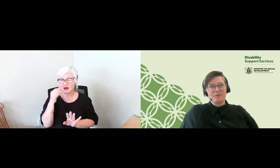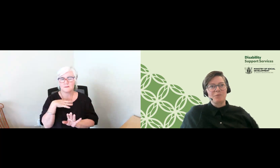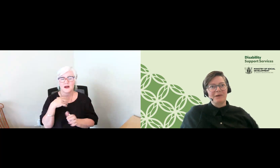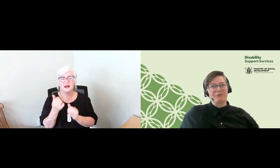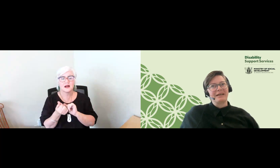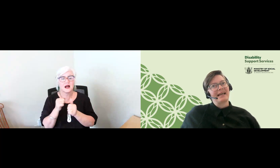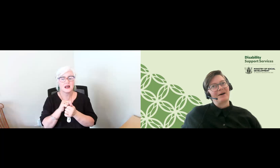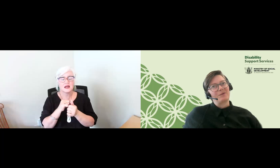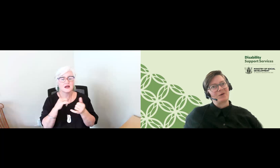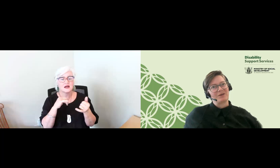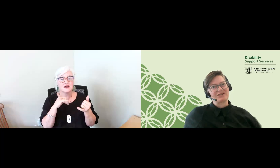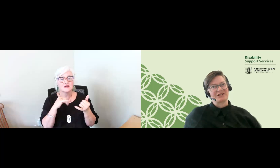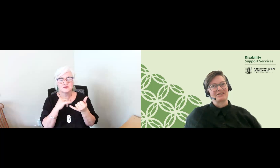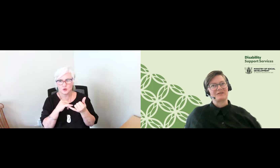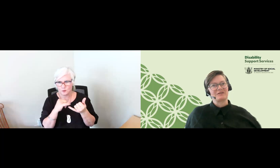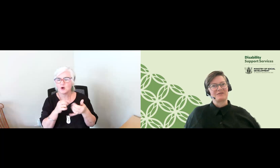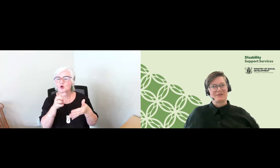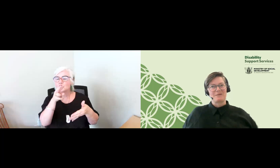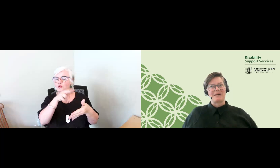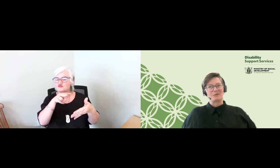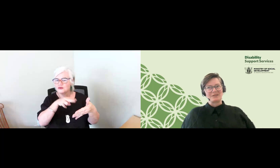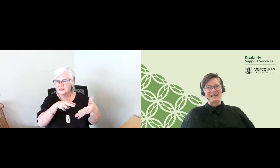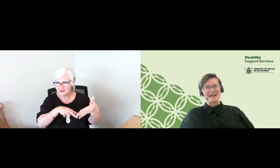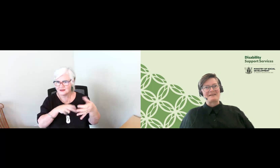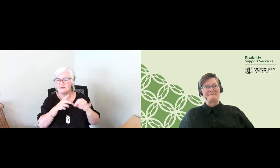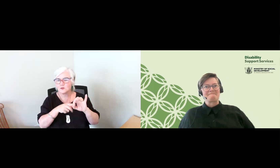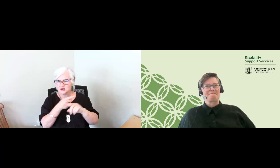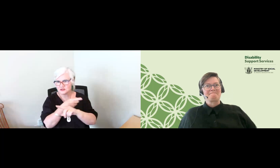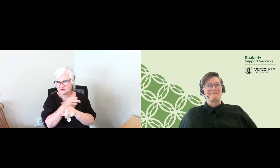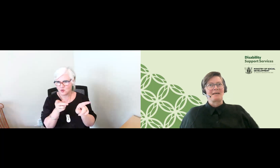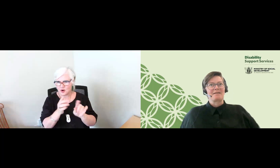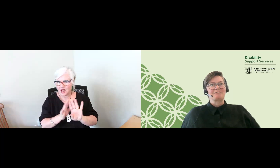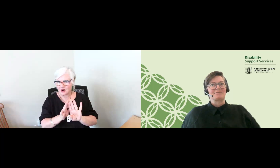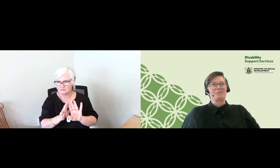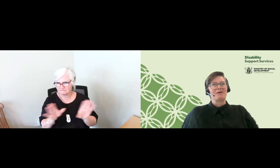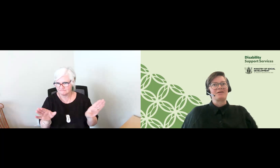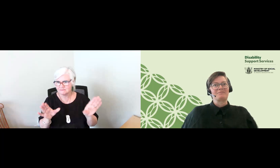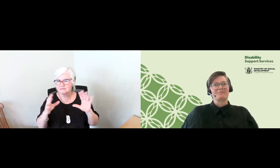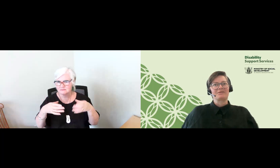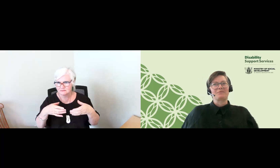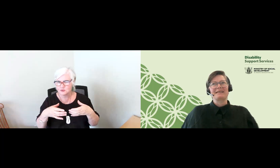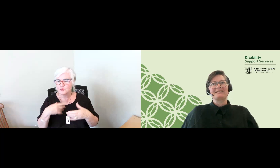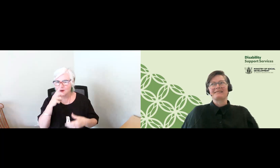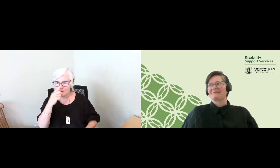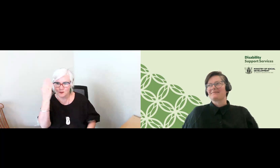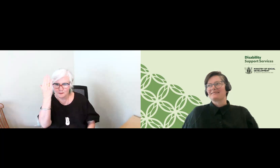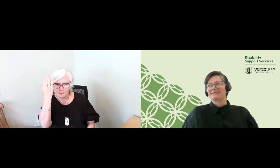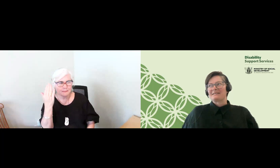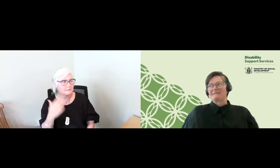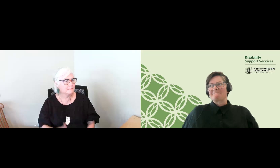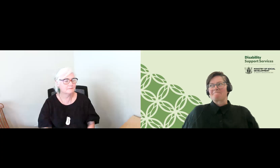who will be reading out the questions for our panel today, so welcome Solmaz.